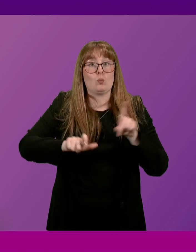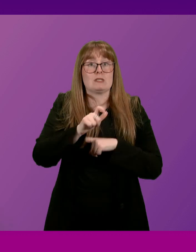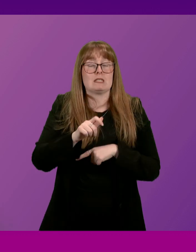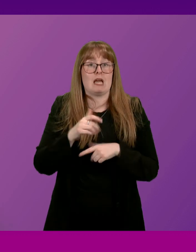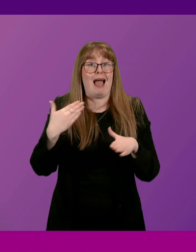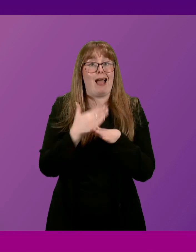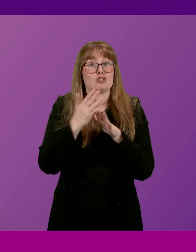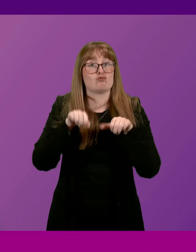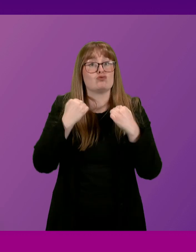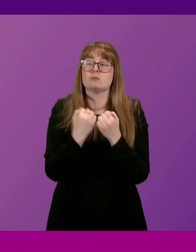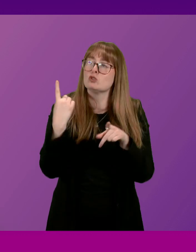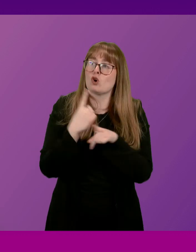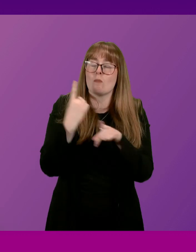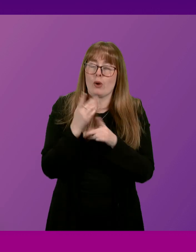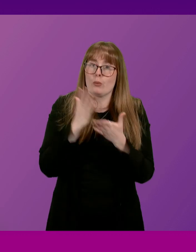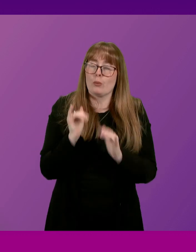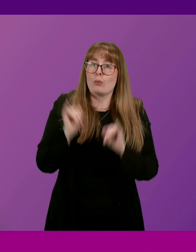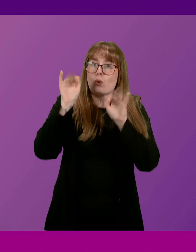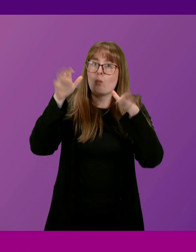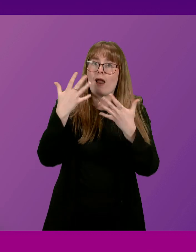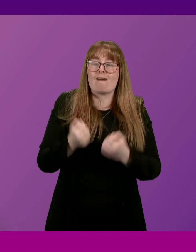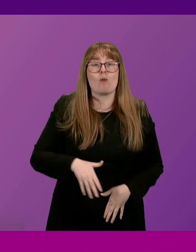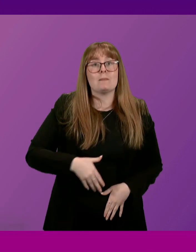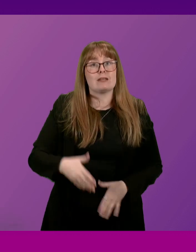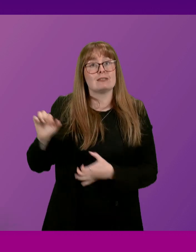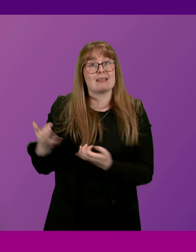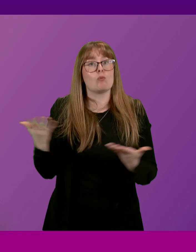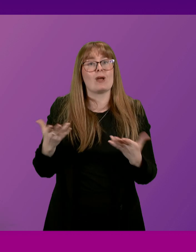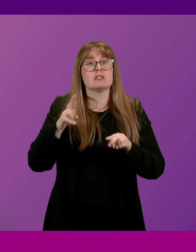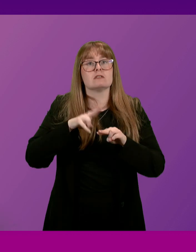further discuss the real concerns surrounding maternity services in Dumfries and Galloway.